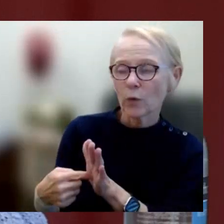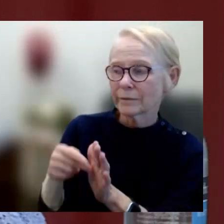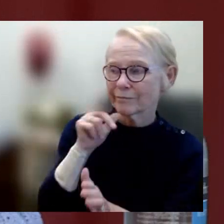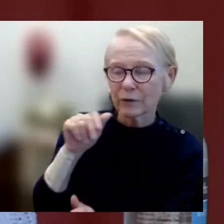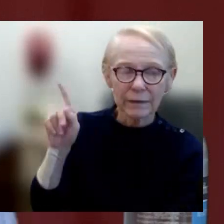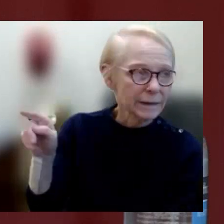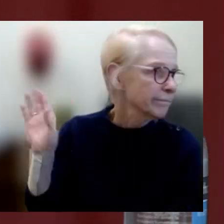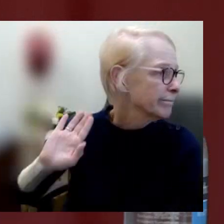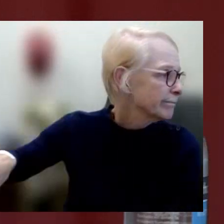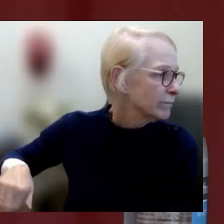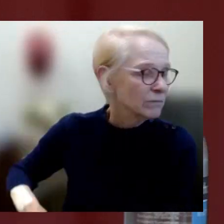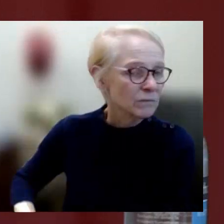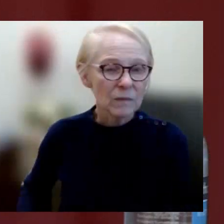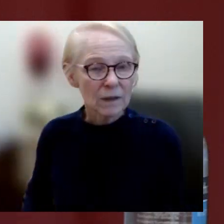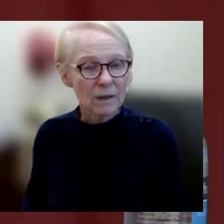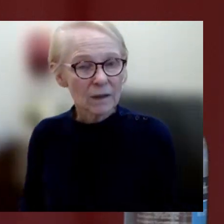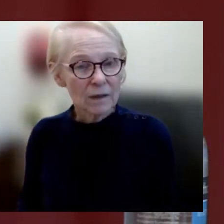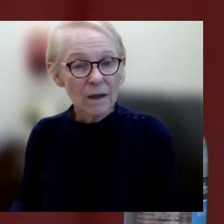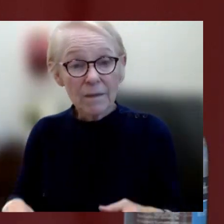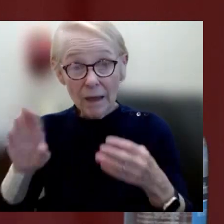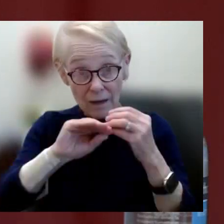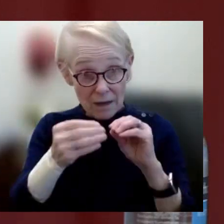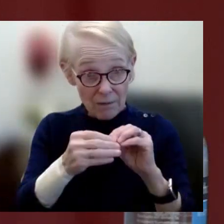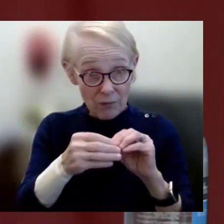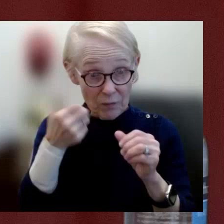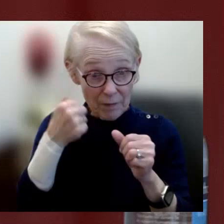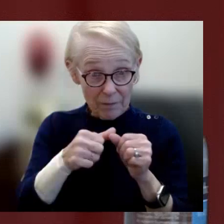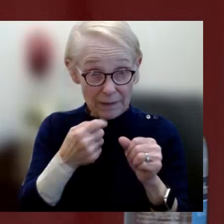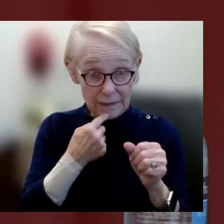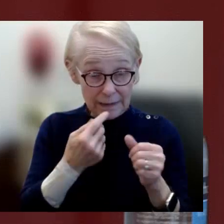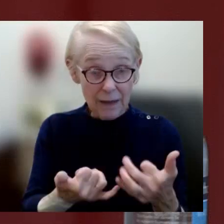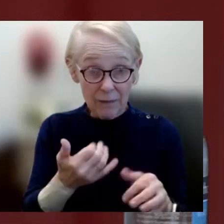um and again that number that I had mentioned before you can definitely call